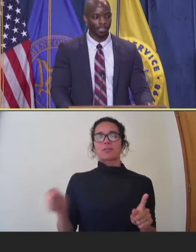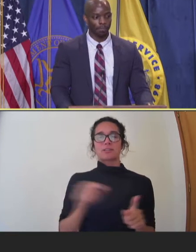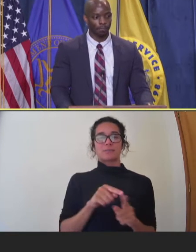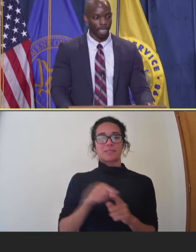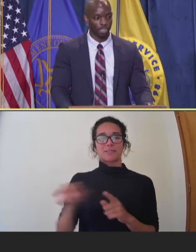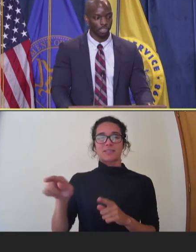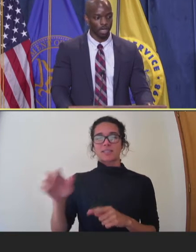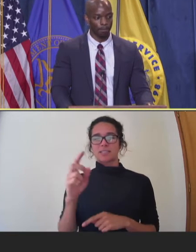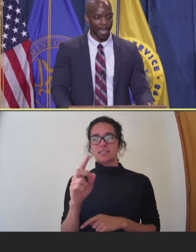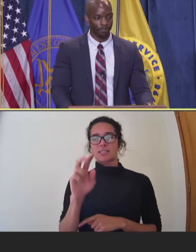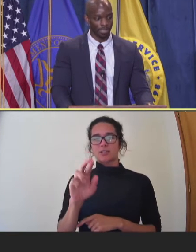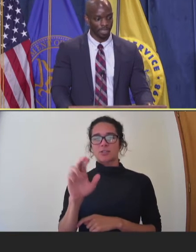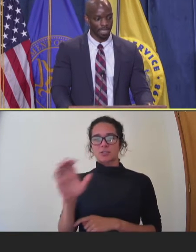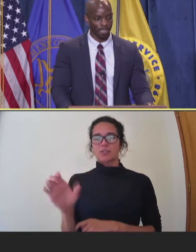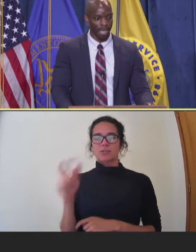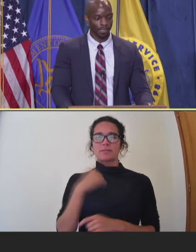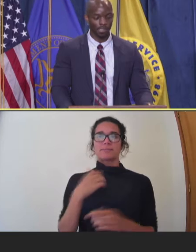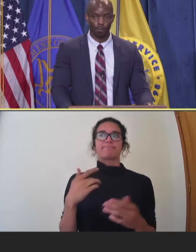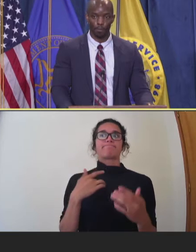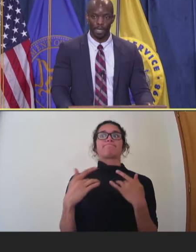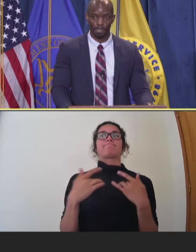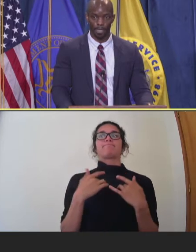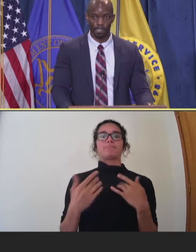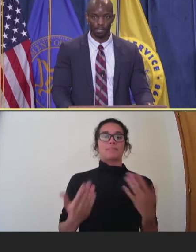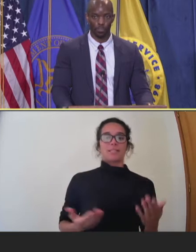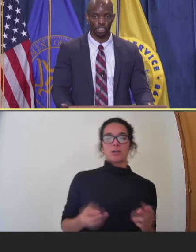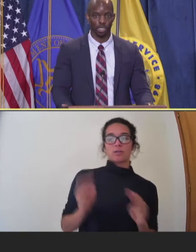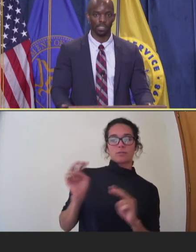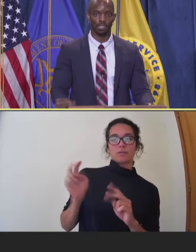us a big concern back in the States as the summer months commenced and we start to see